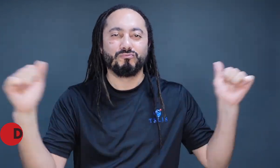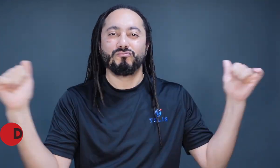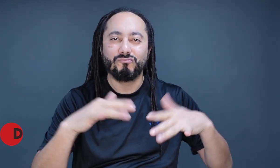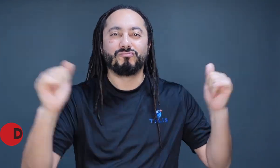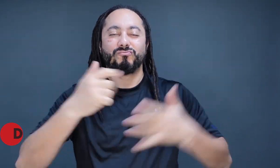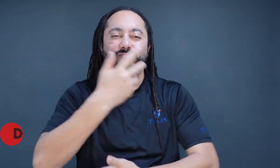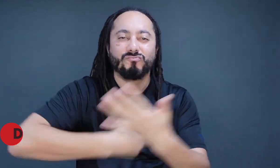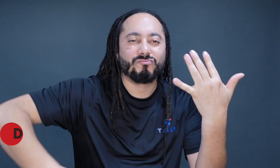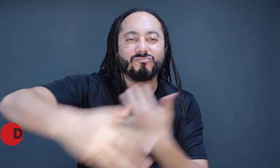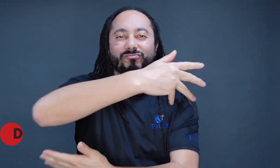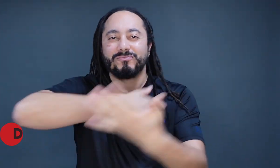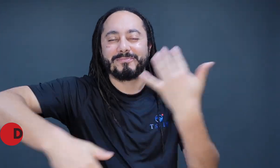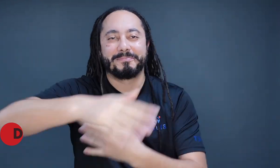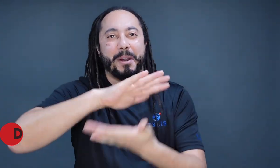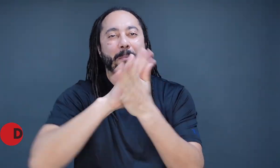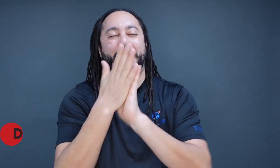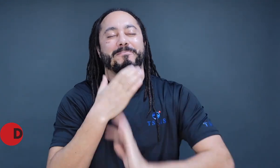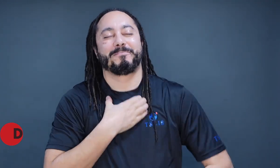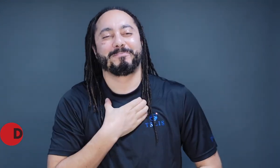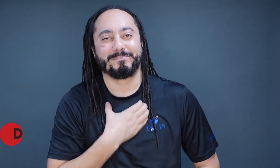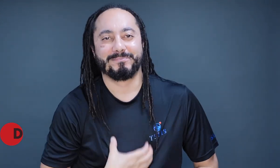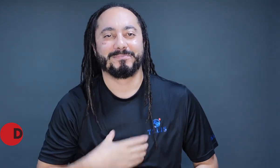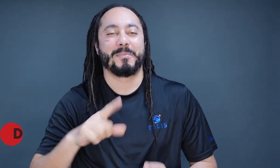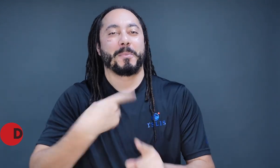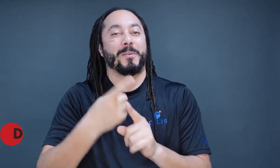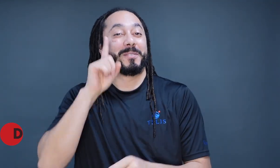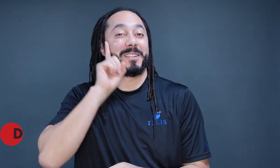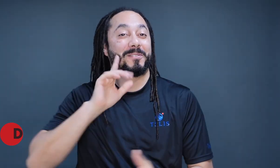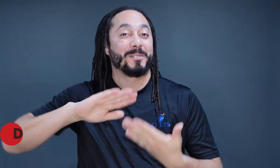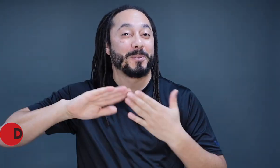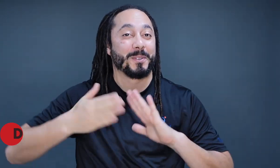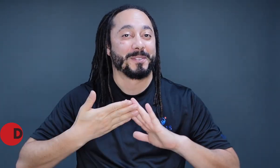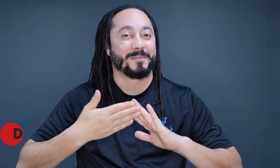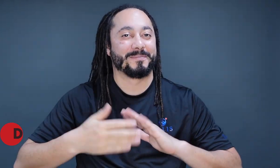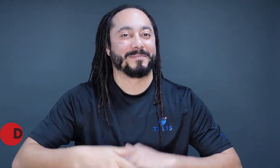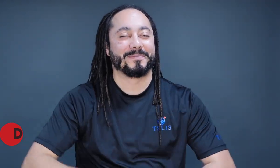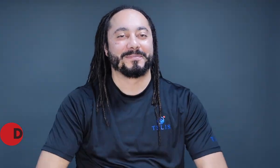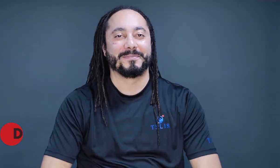I became very passionate about the Deaf community.